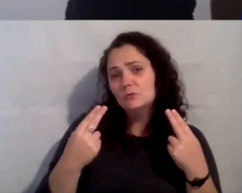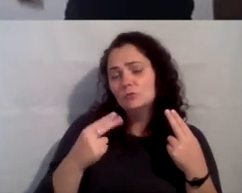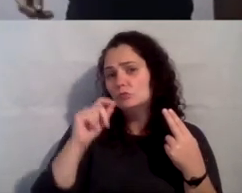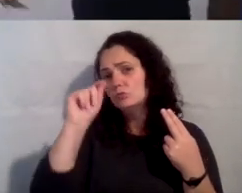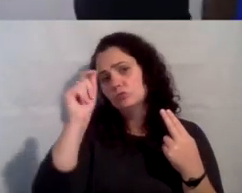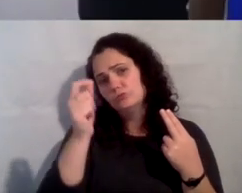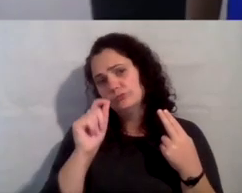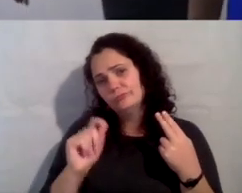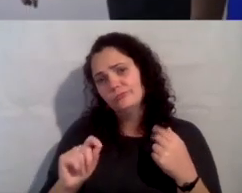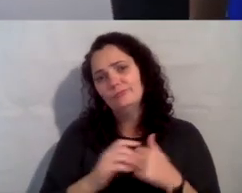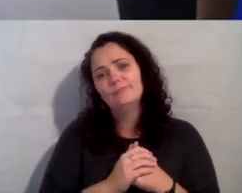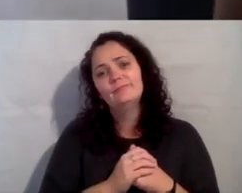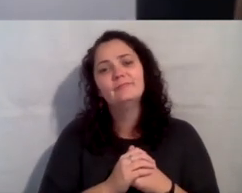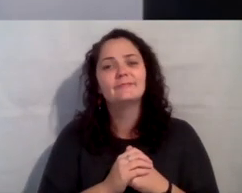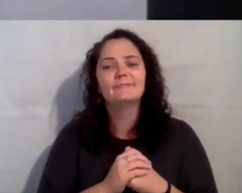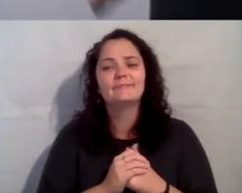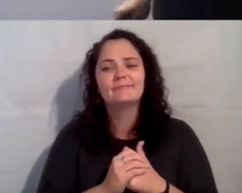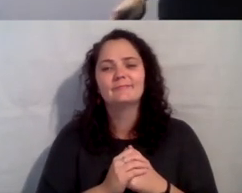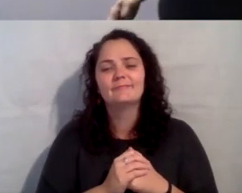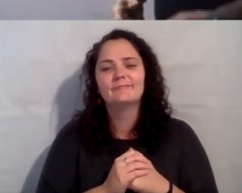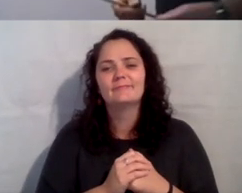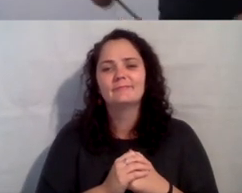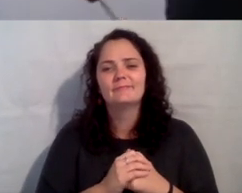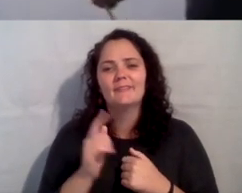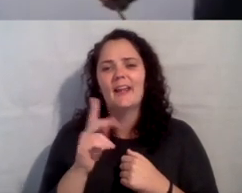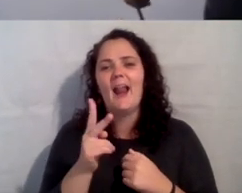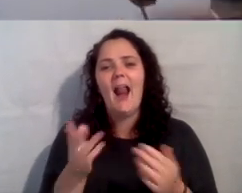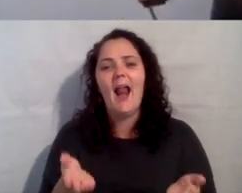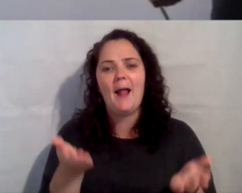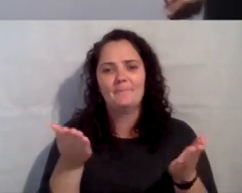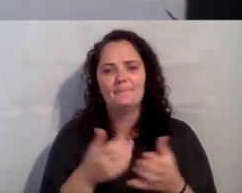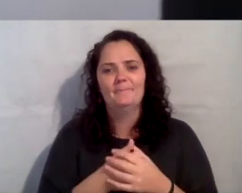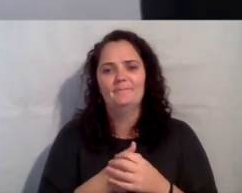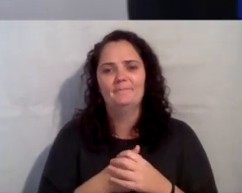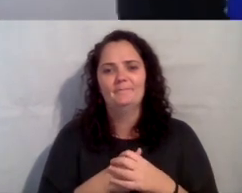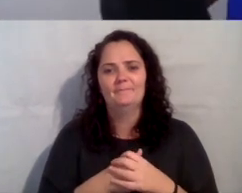manner. So let's have Atticus and Rachel, let's have you guys stand up.